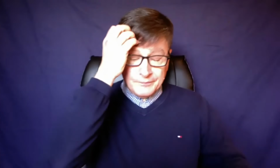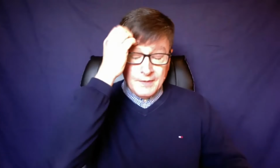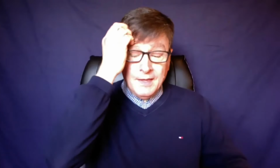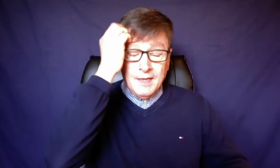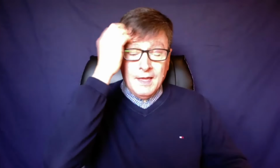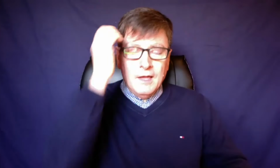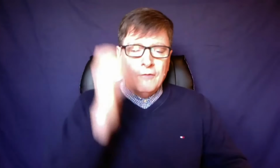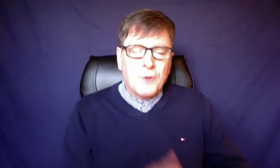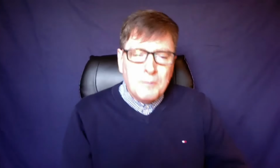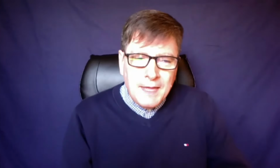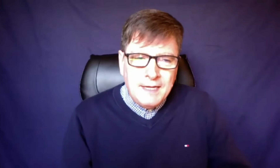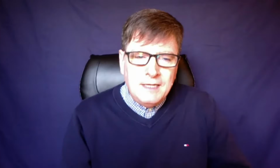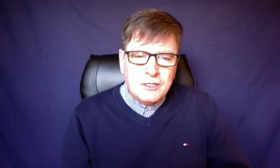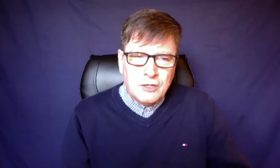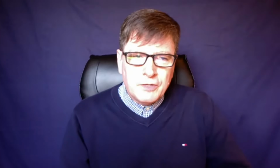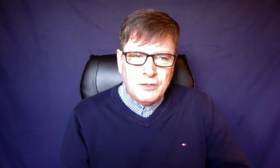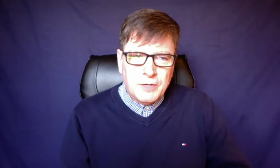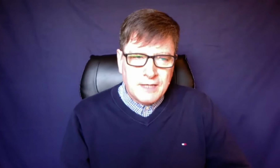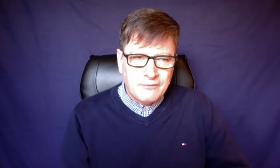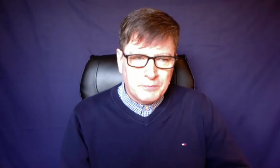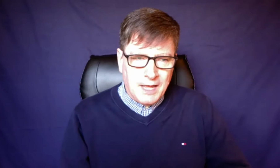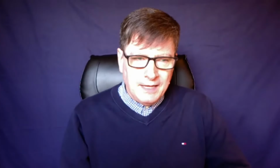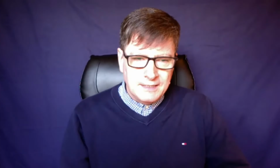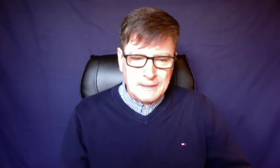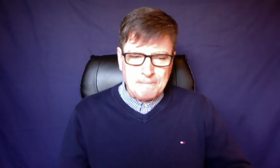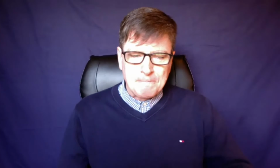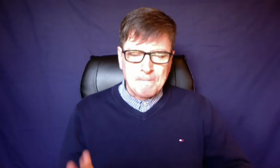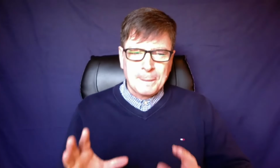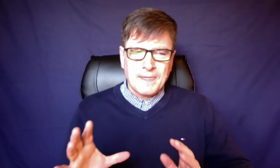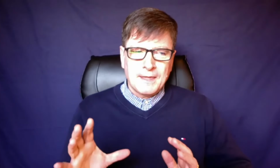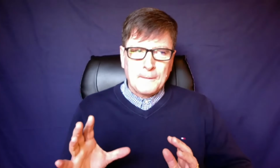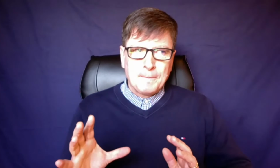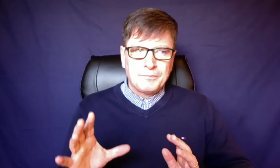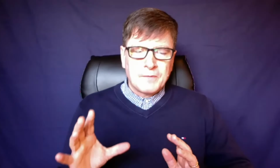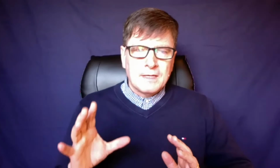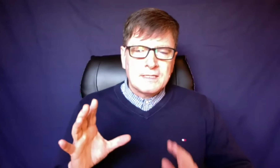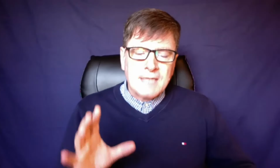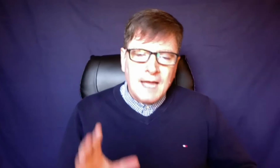imitation basics. Now let me talk about signs. For